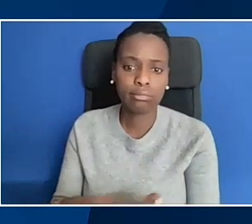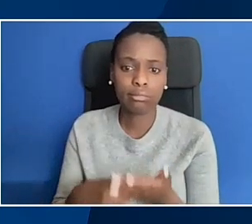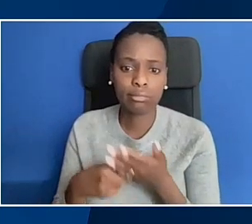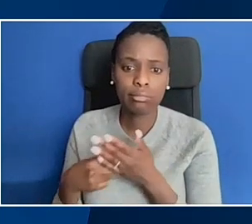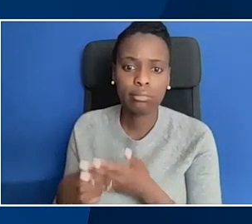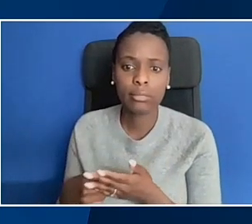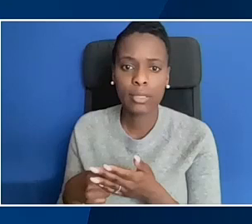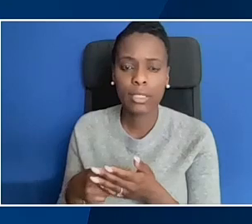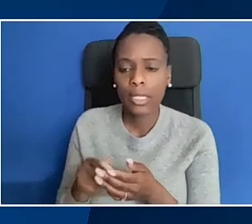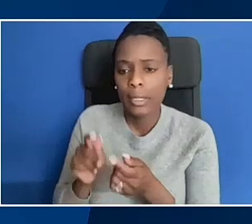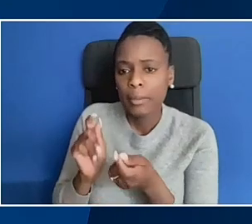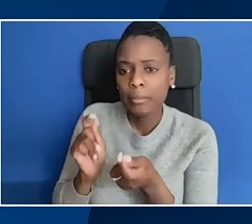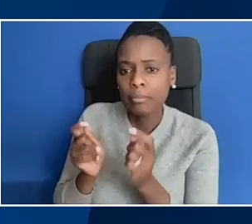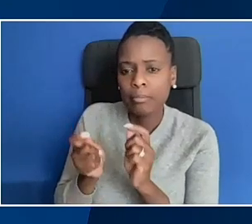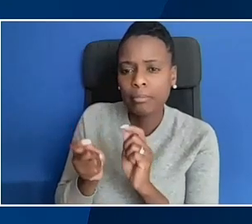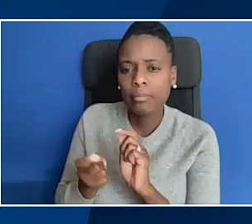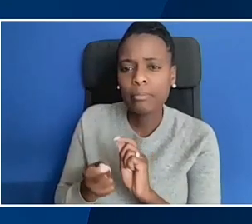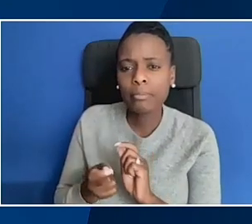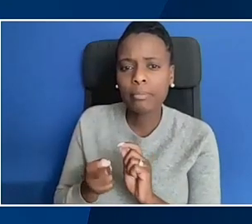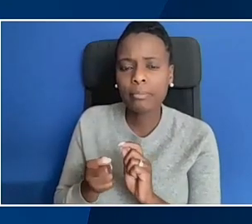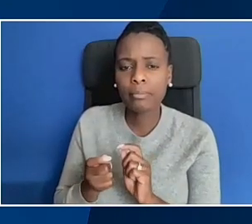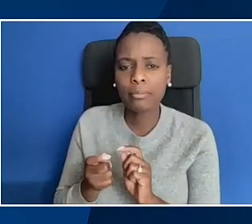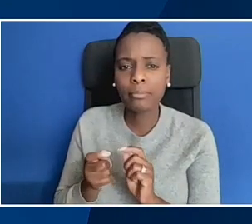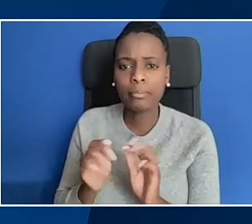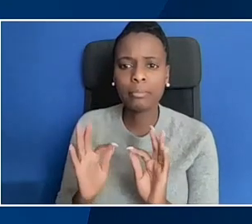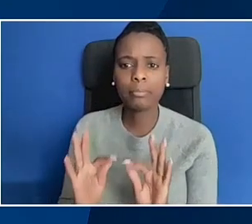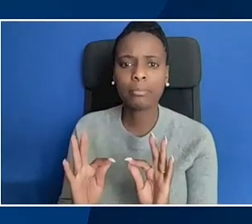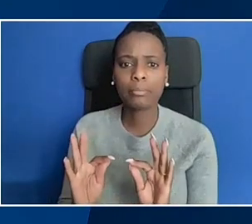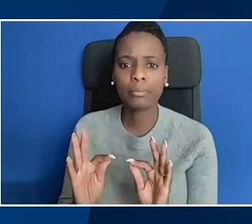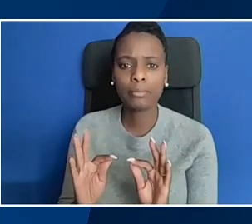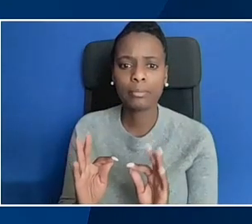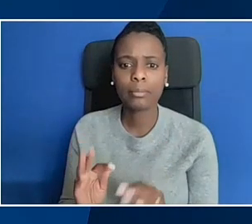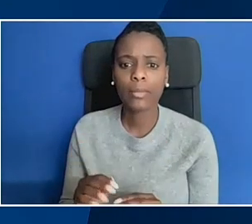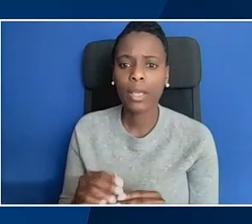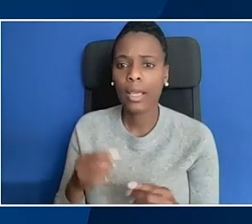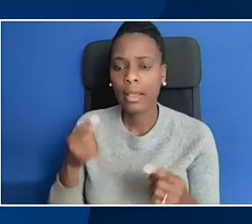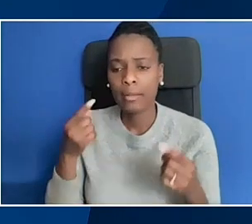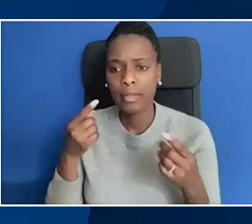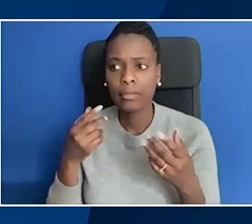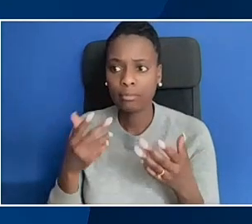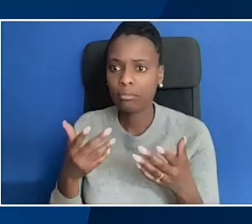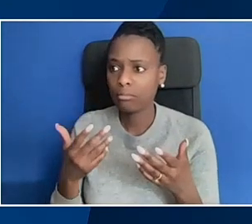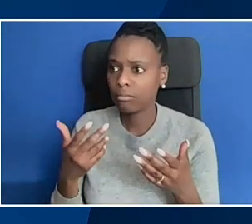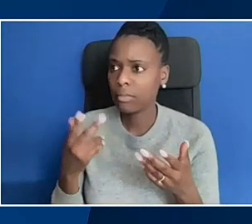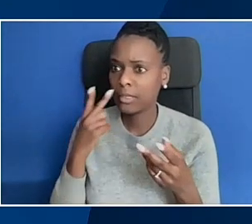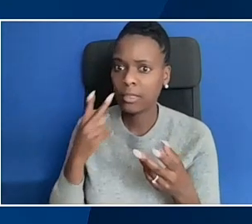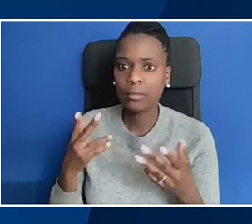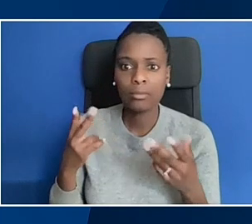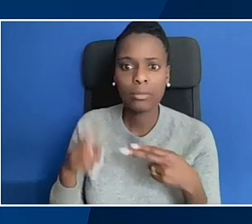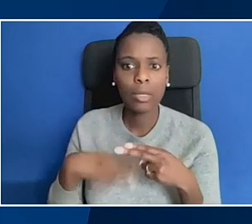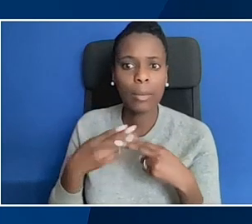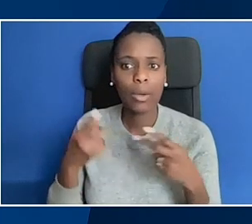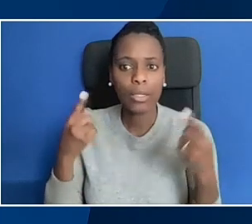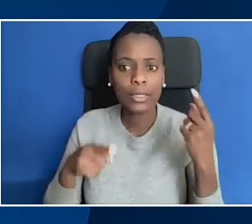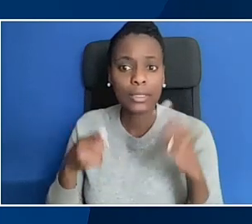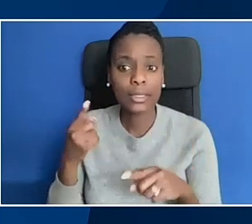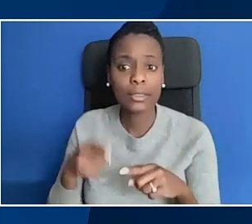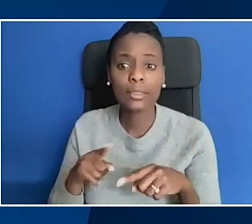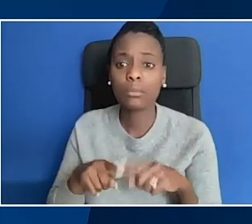a little bit and weigh in on consensus. But, that does not mean that you are required to present one single